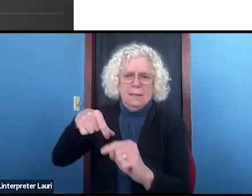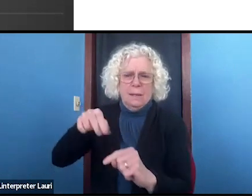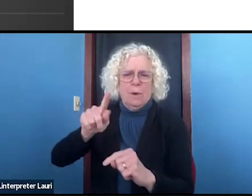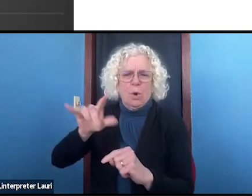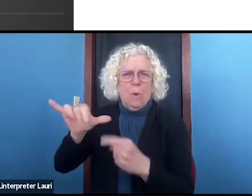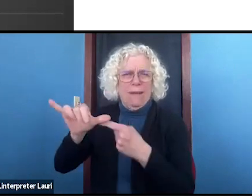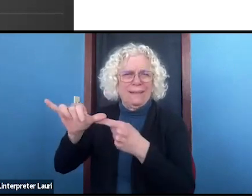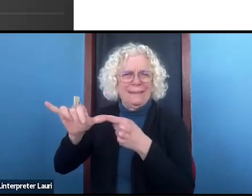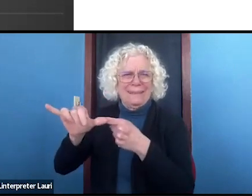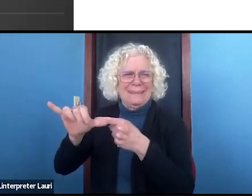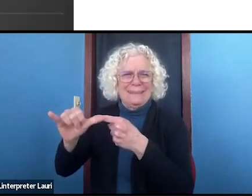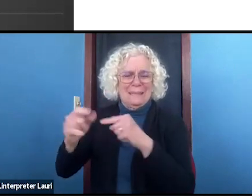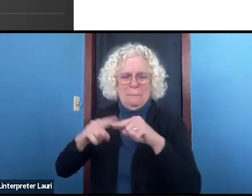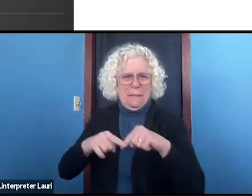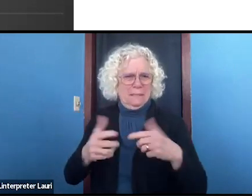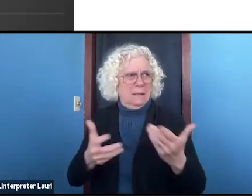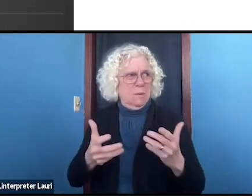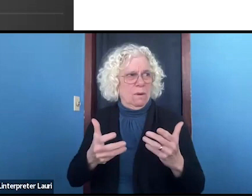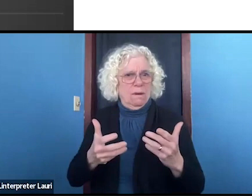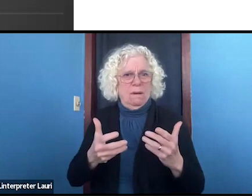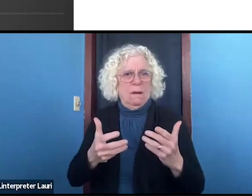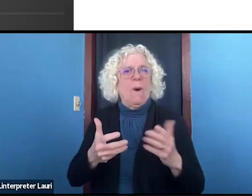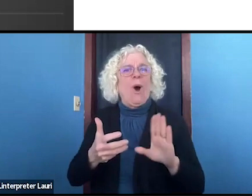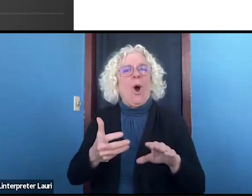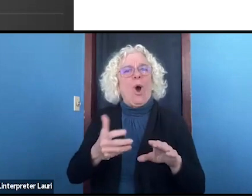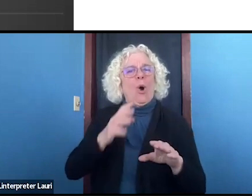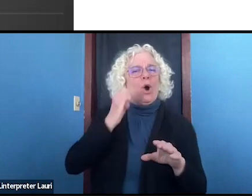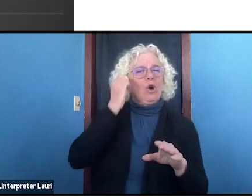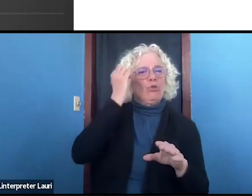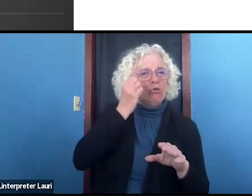still based on European or middle class